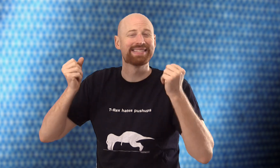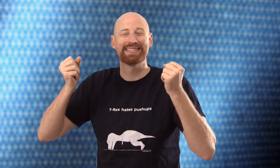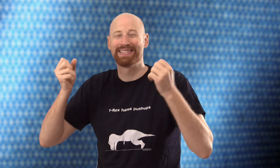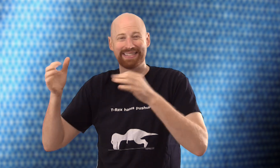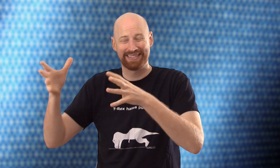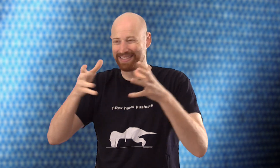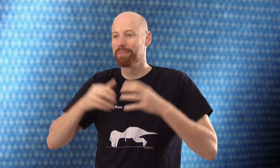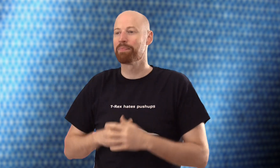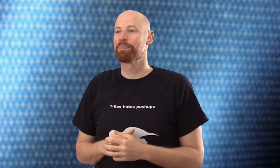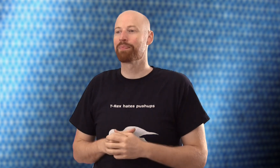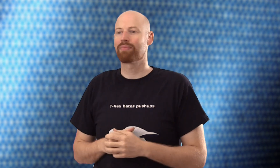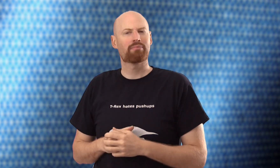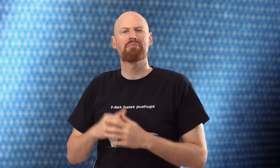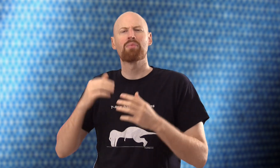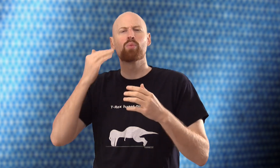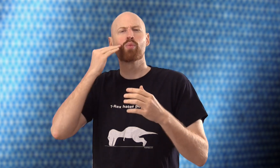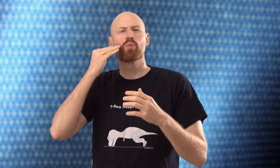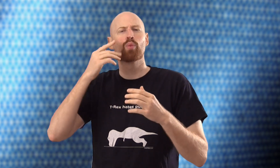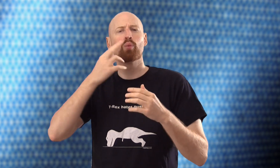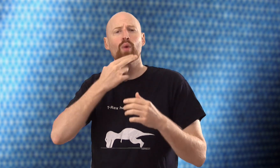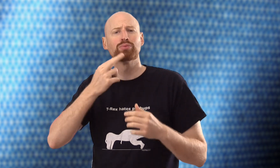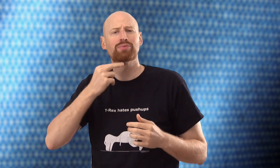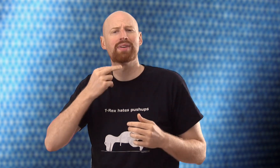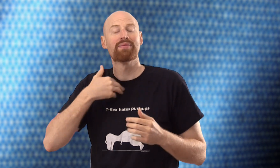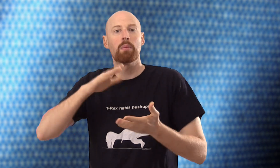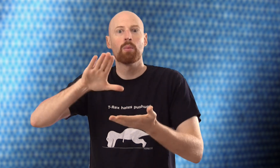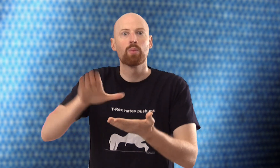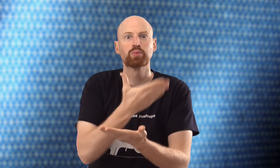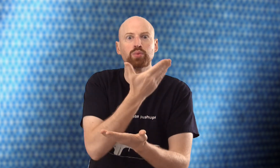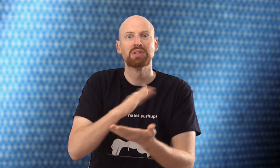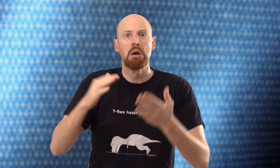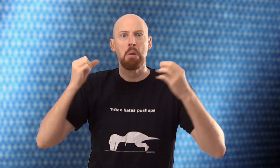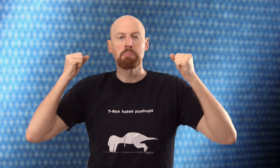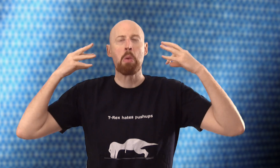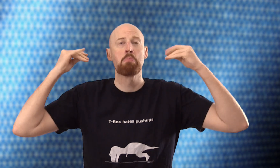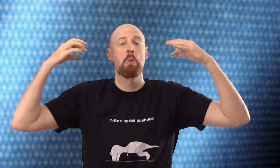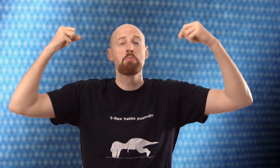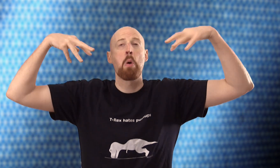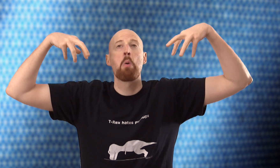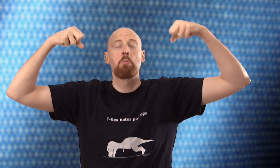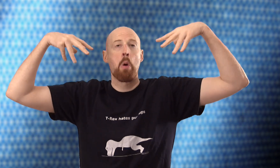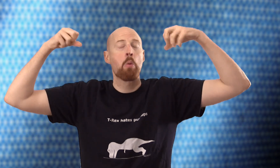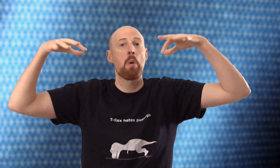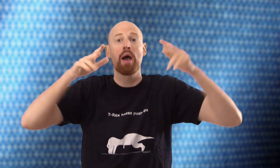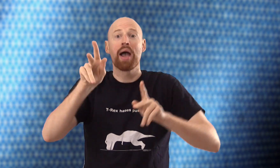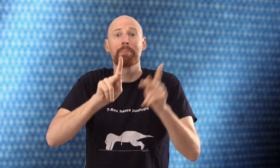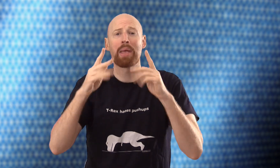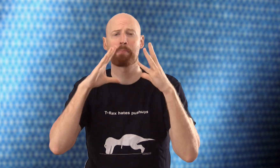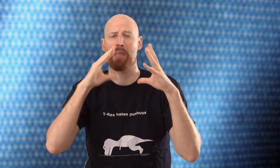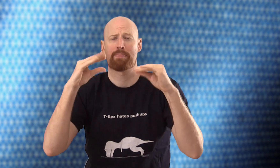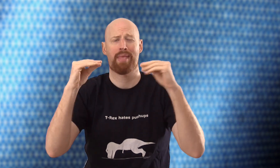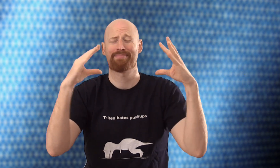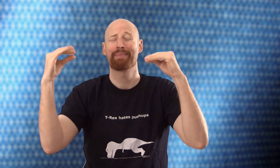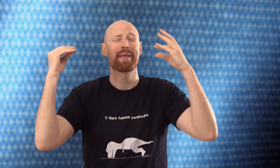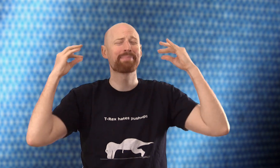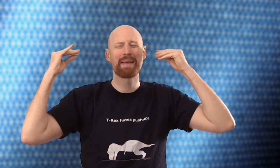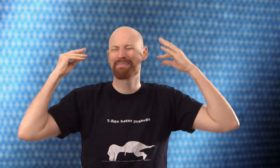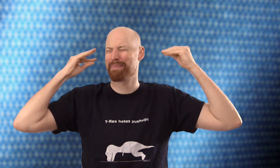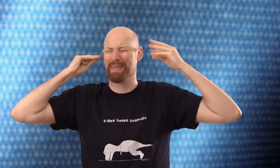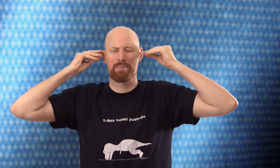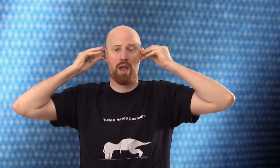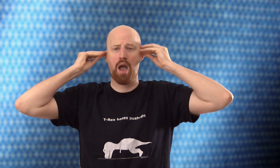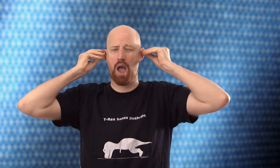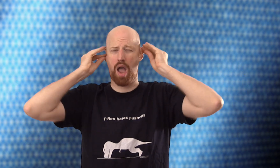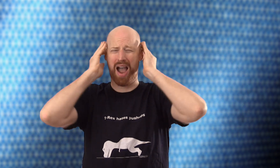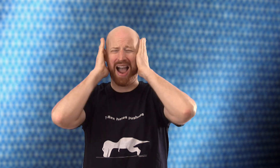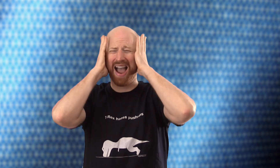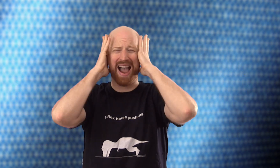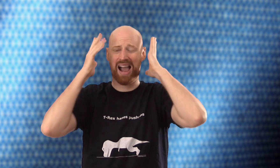that setting; The loud din of over cranked music and shouted conversations make it almost impossible to